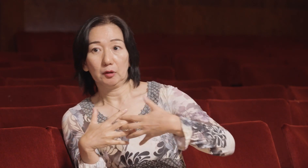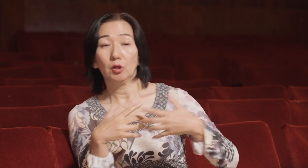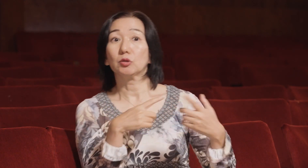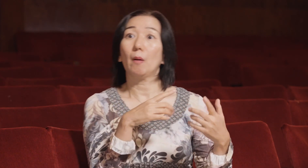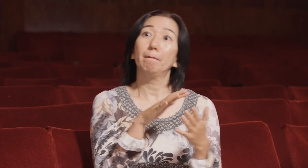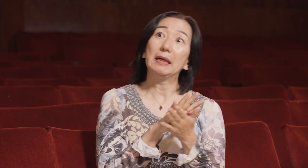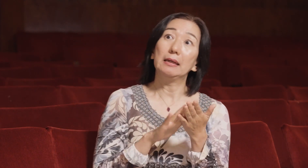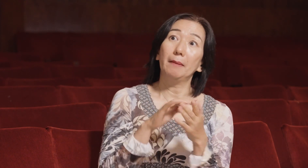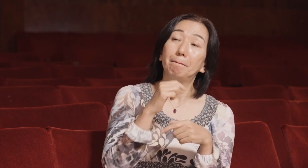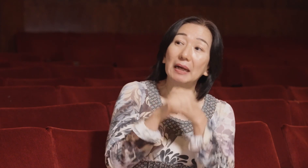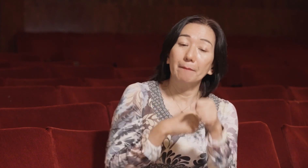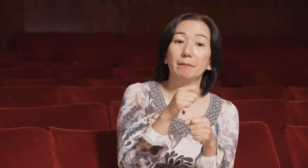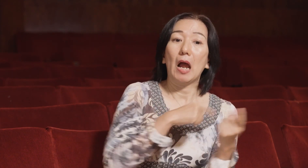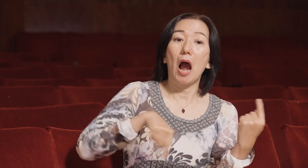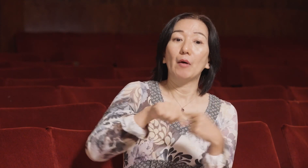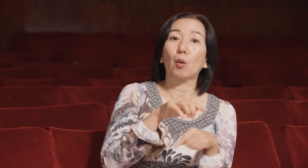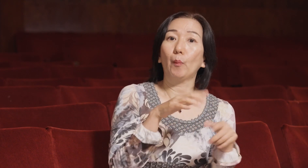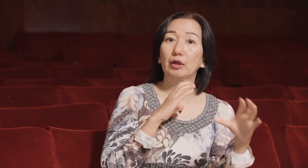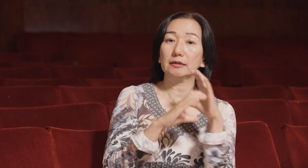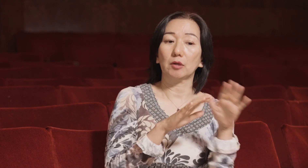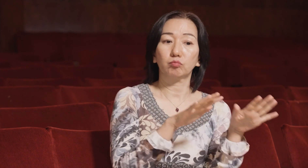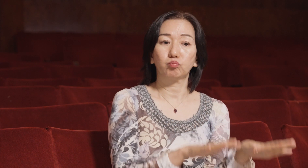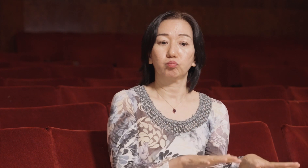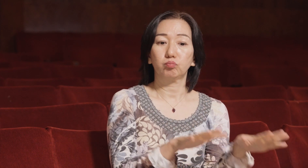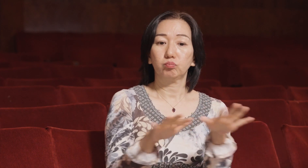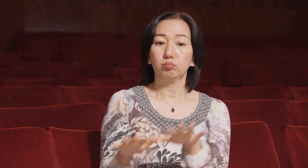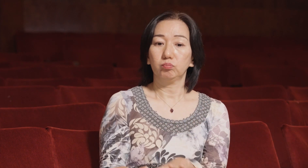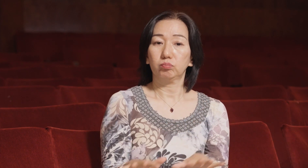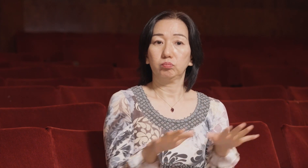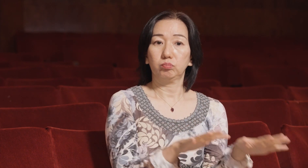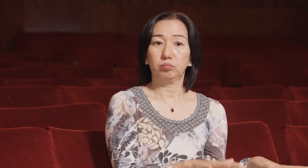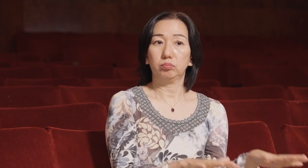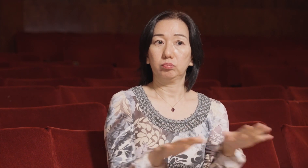What I try and do is bring everyone into my deaf rhythm of communication.